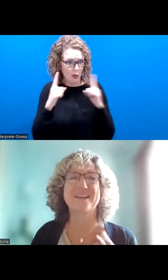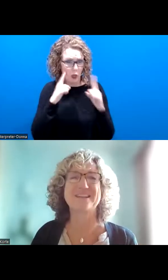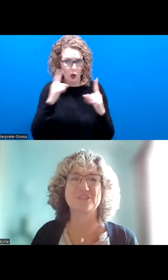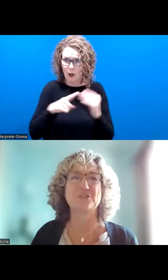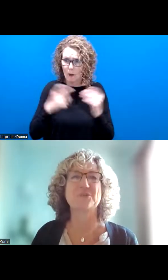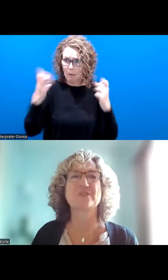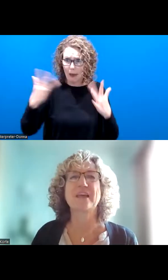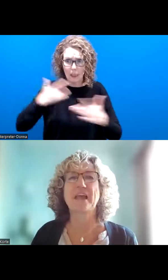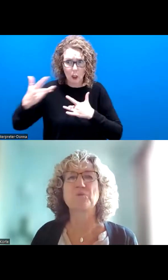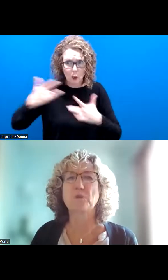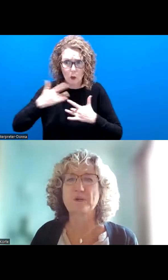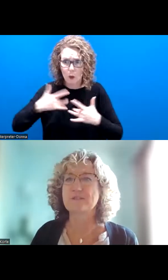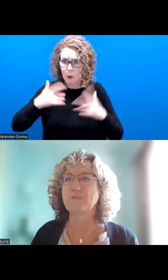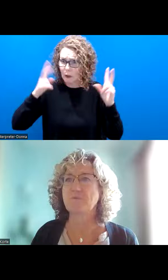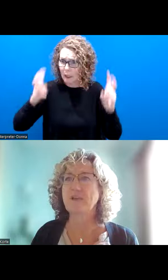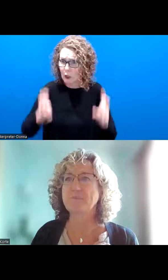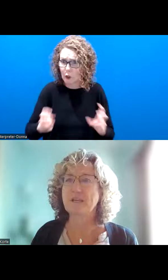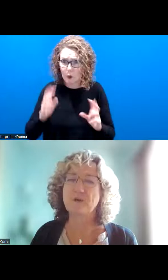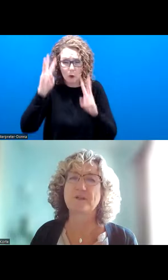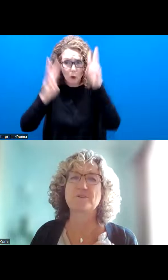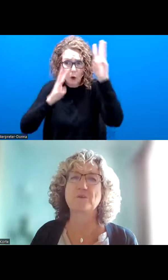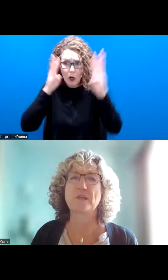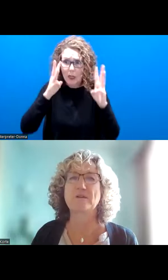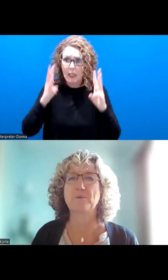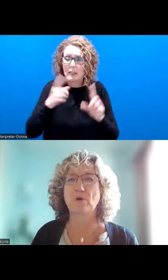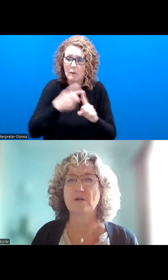are all folks who are able to apply for an exemption based on